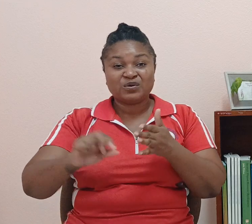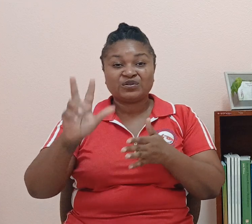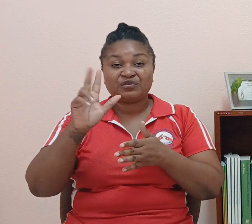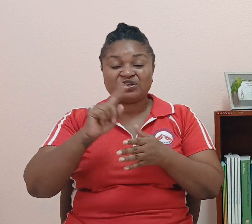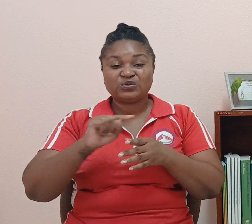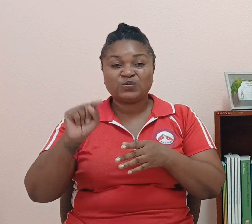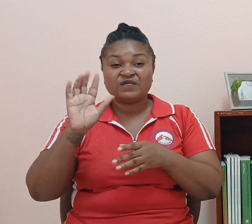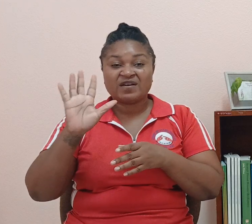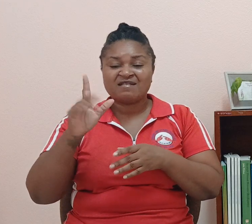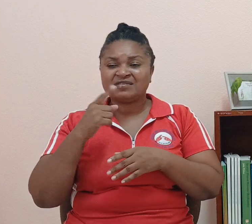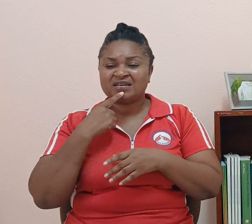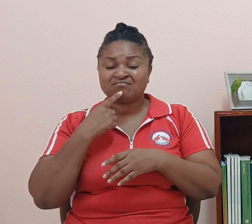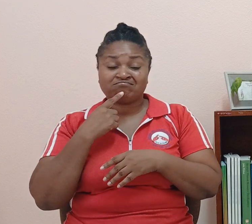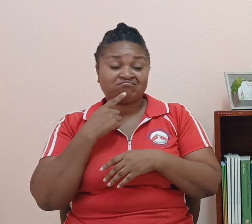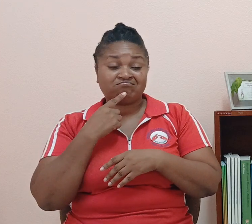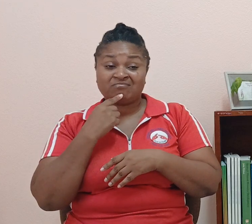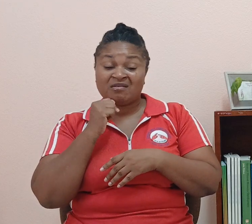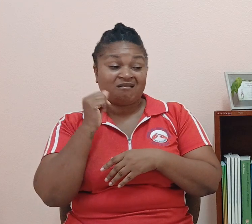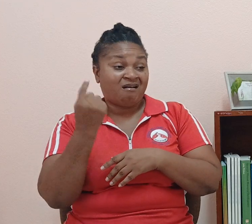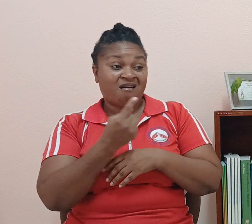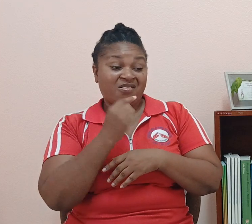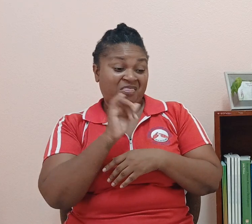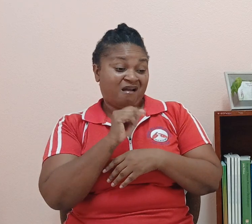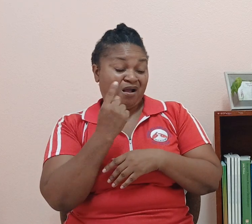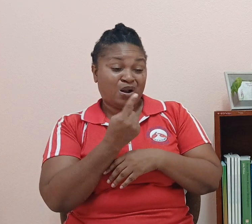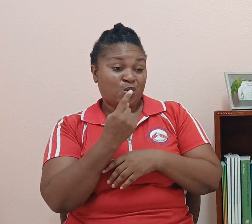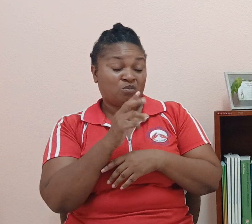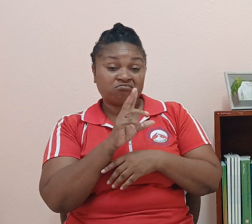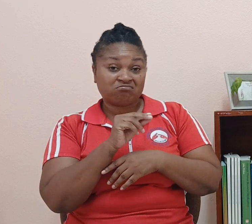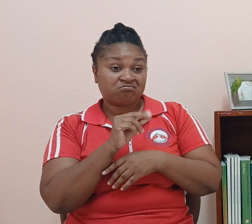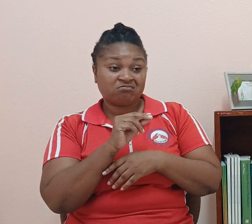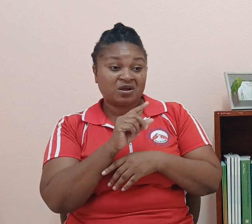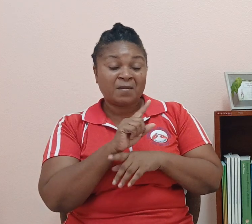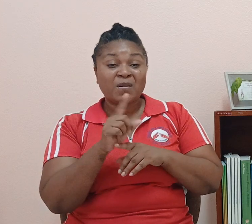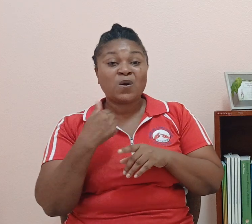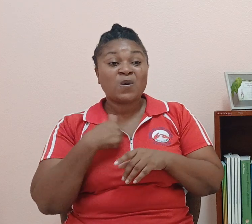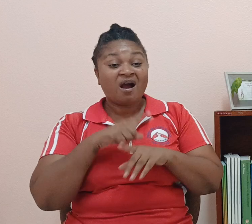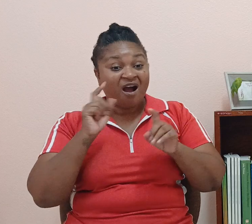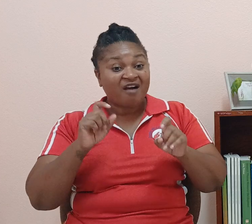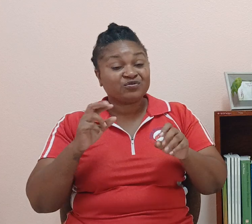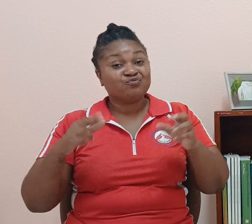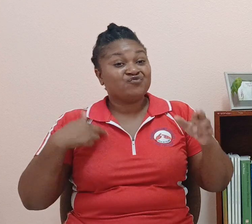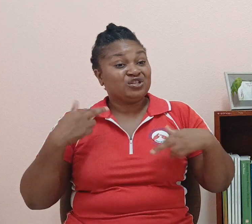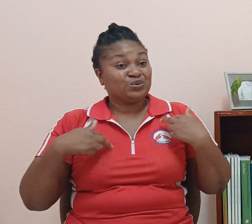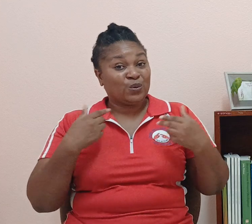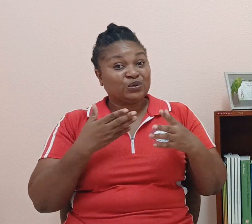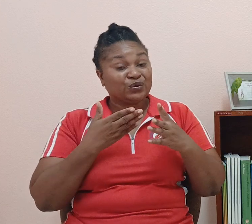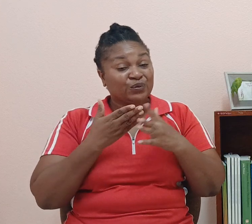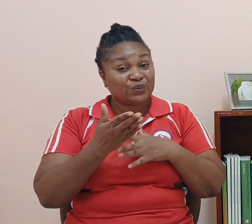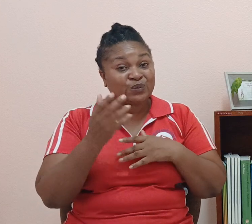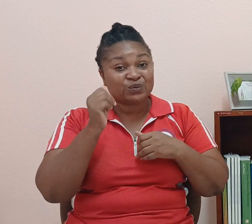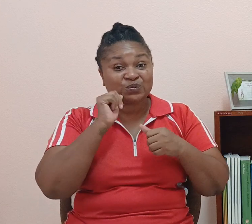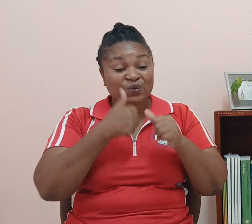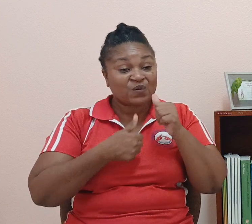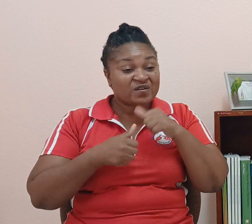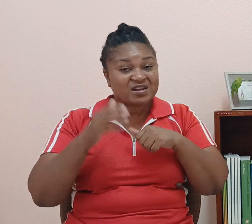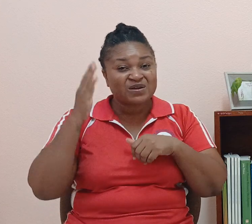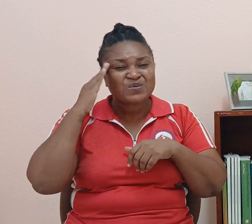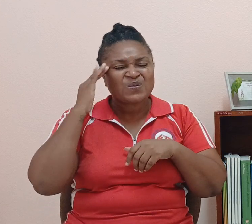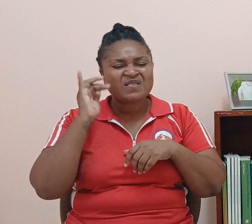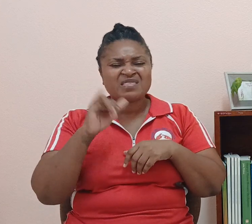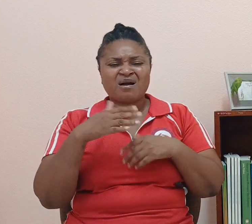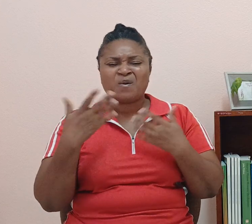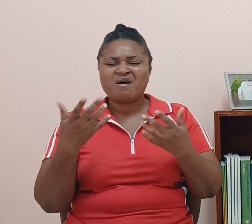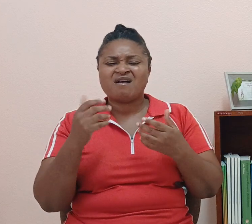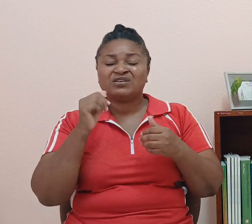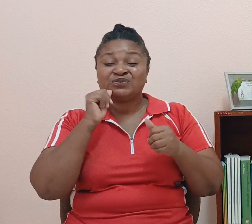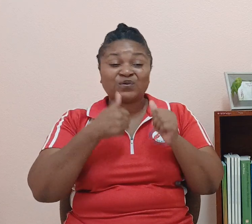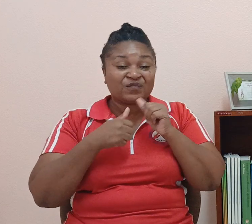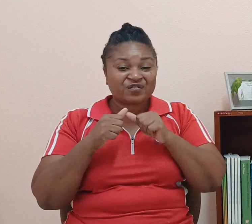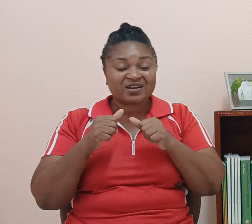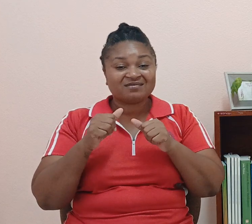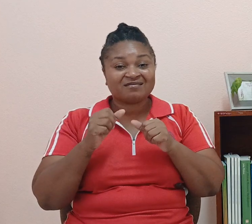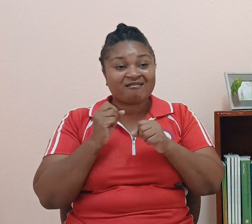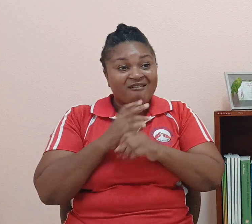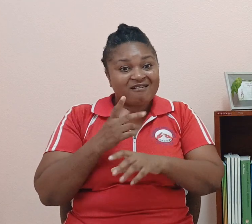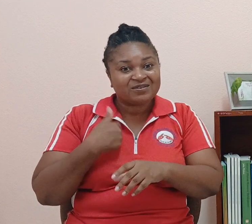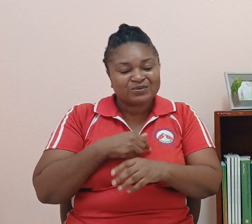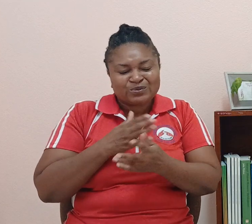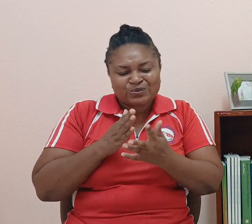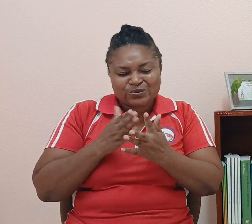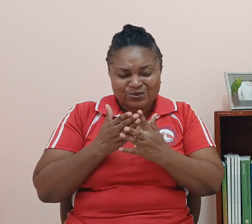Not only that, but we rejoice in our sufferings, knowing that suffering produces endurance,